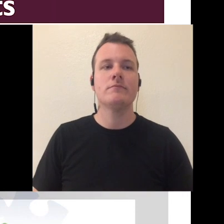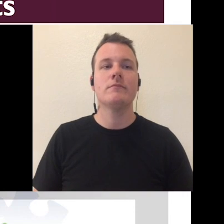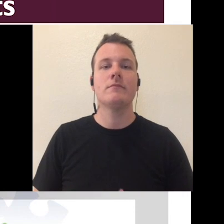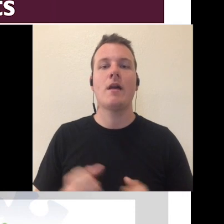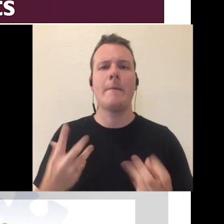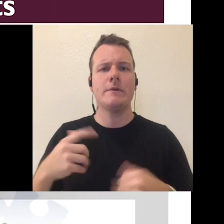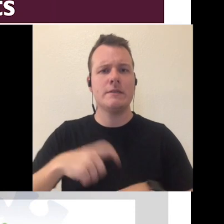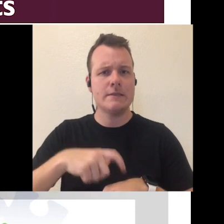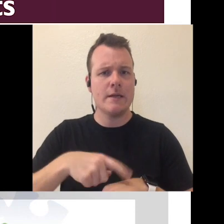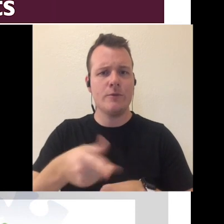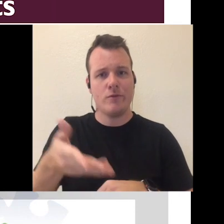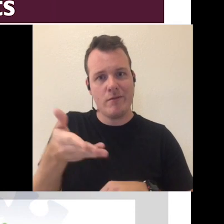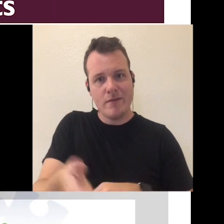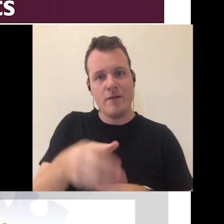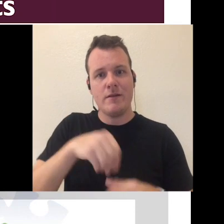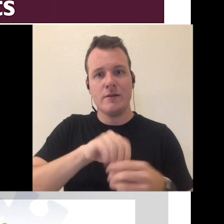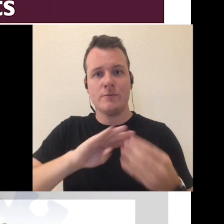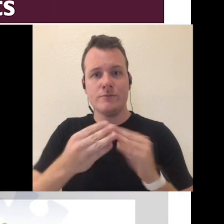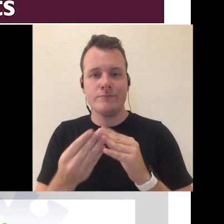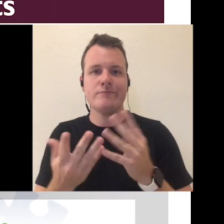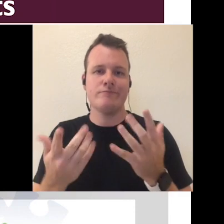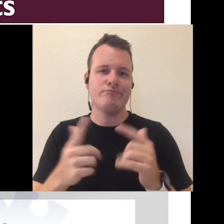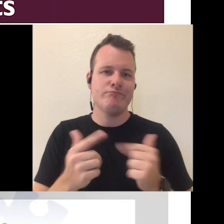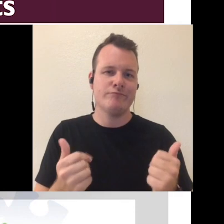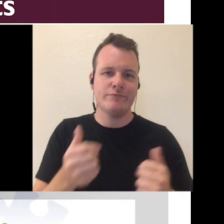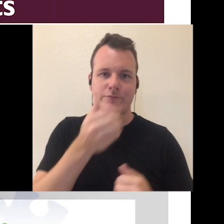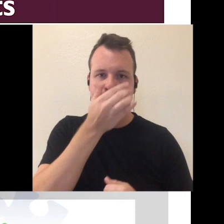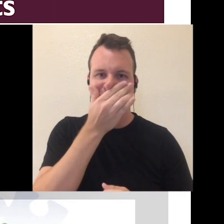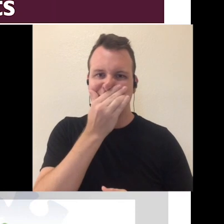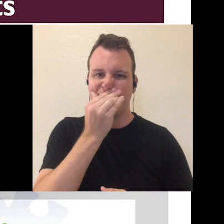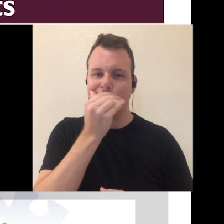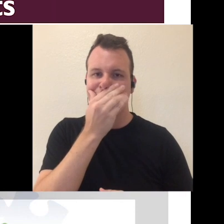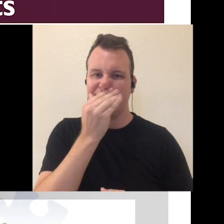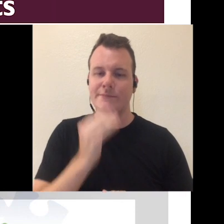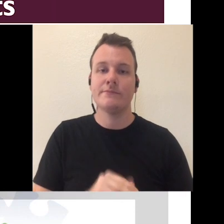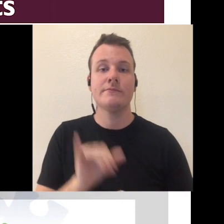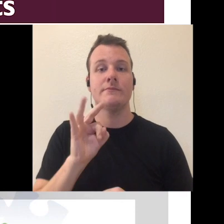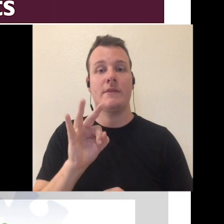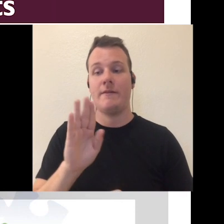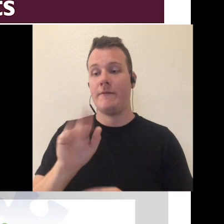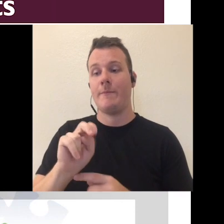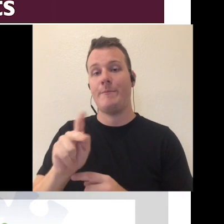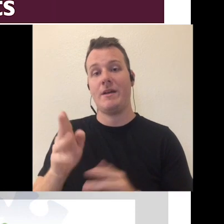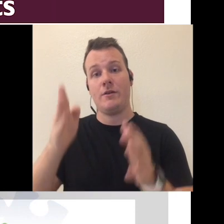on how long you've been in the community, and and so on. And if you have a a person